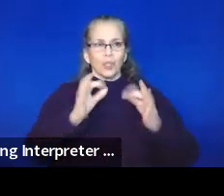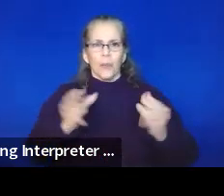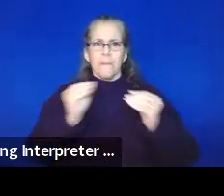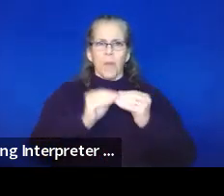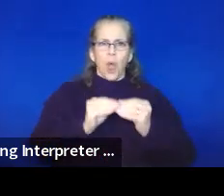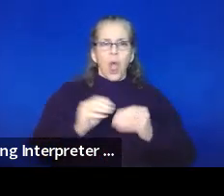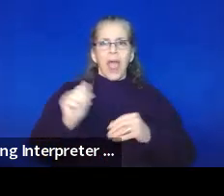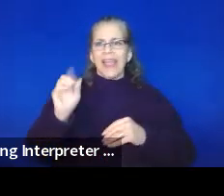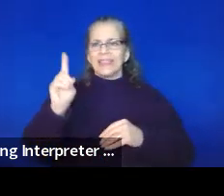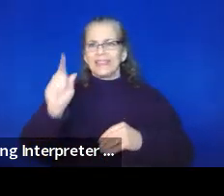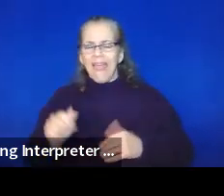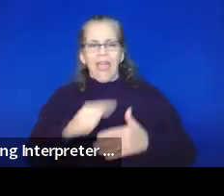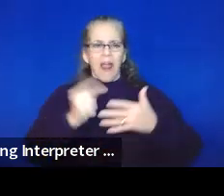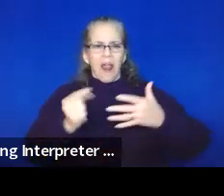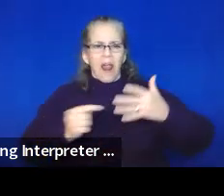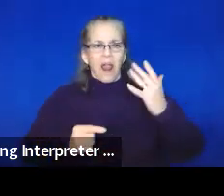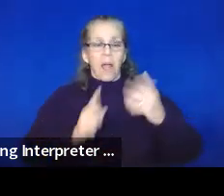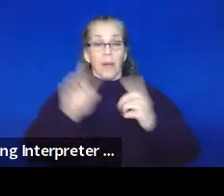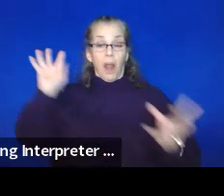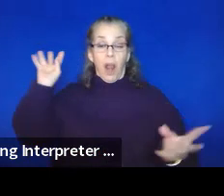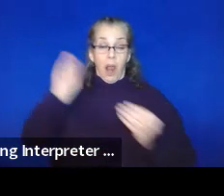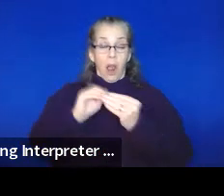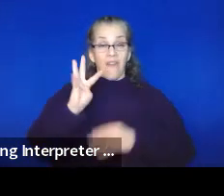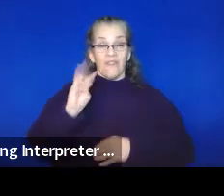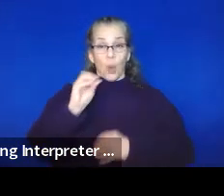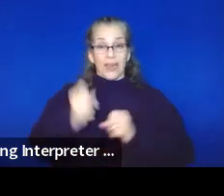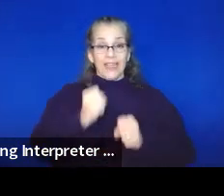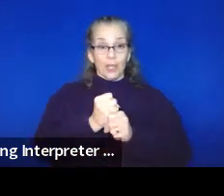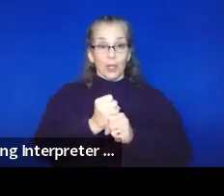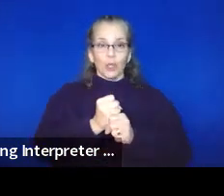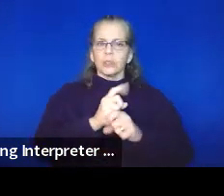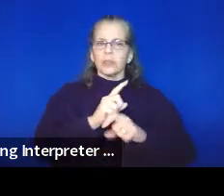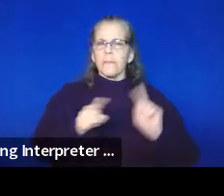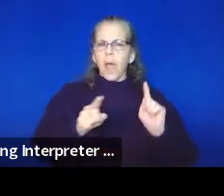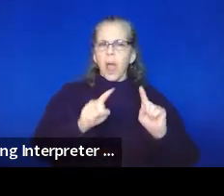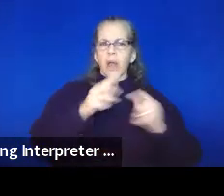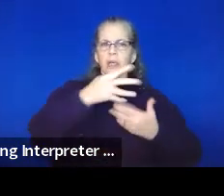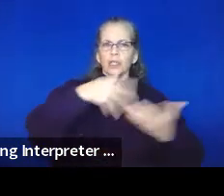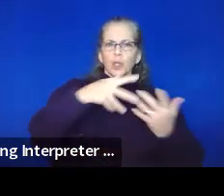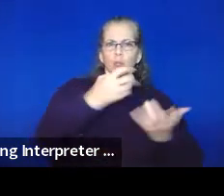But in this entire 40 years, the socioeconomic status of people with hearing loss has not